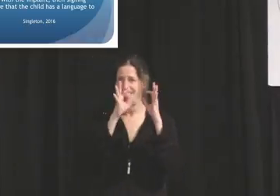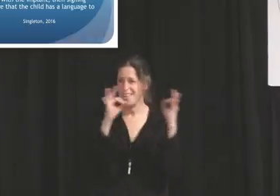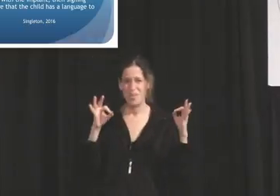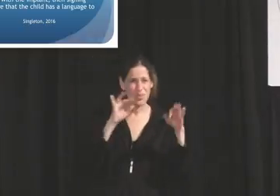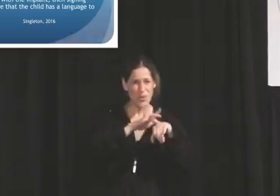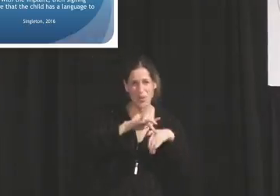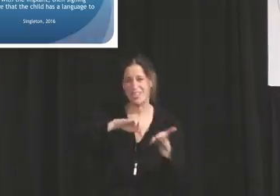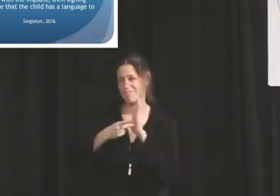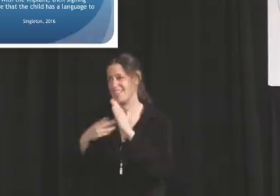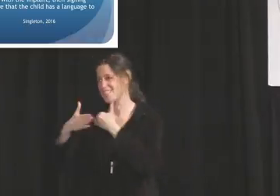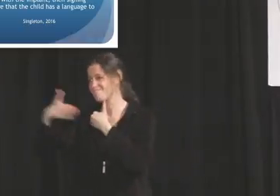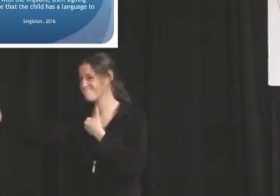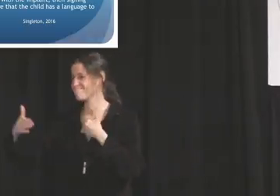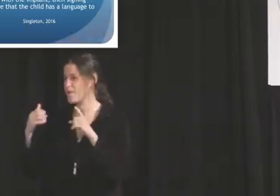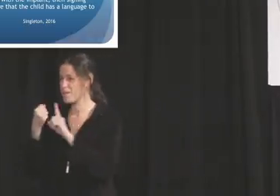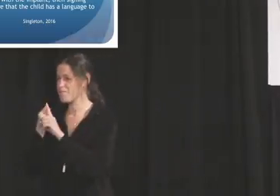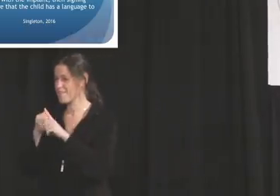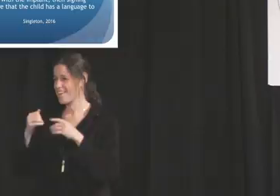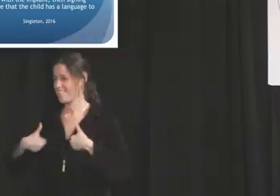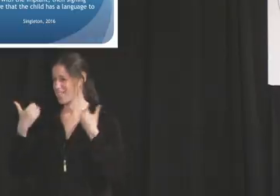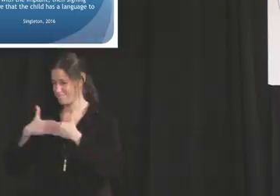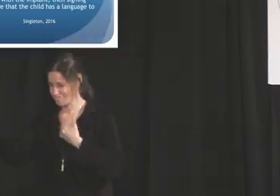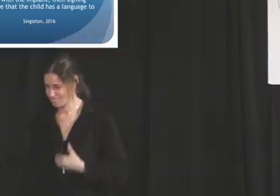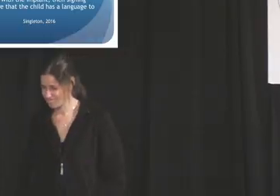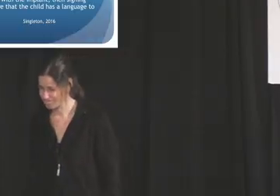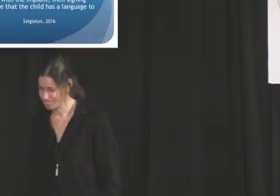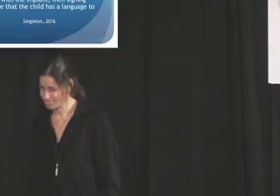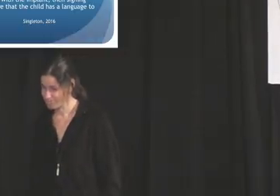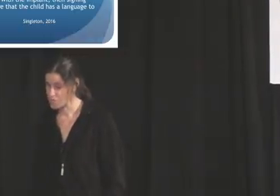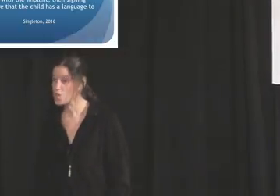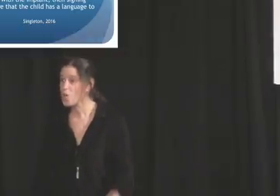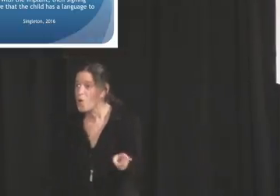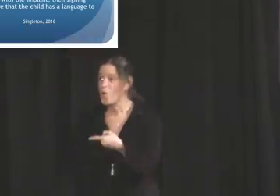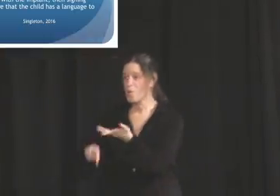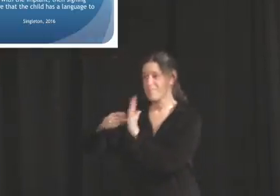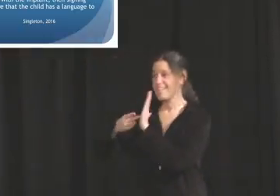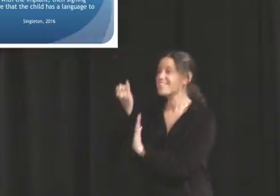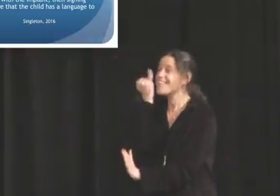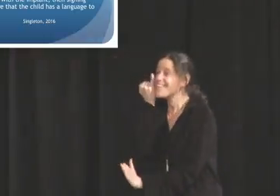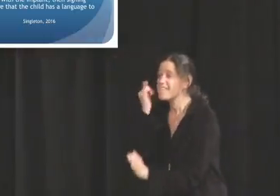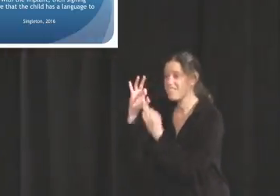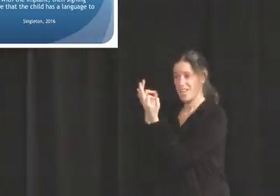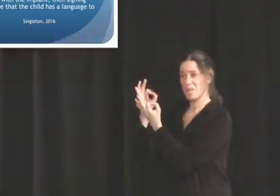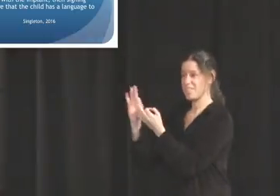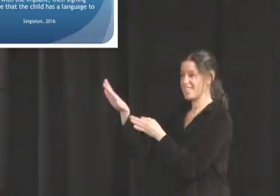there can be lifelong impacts.”